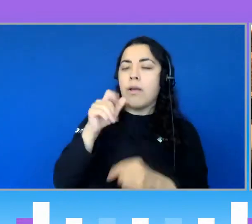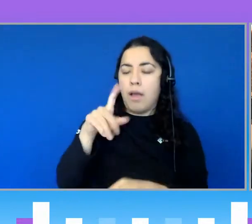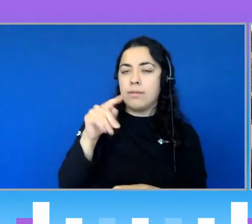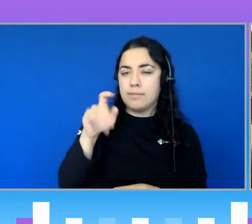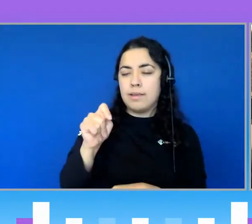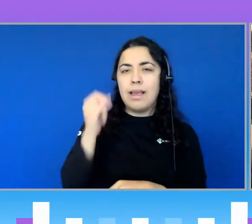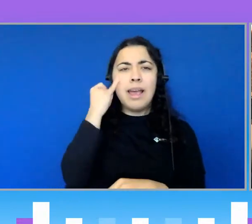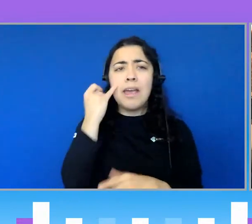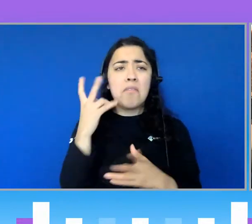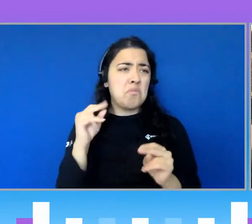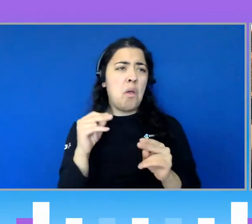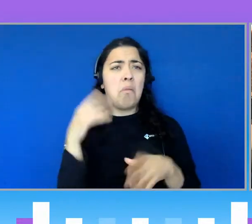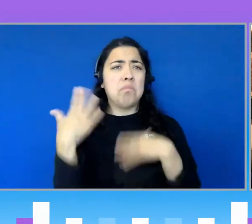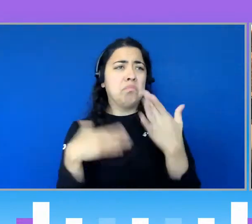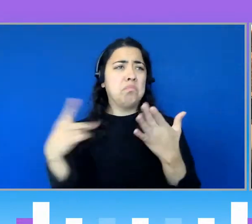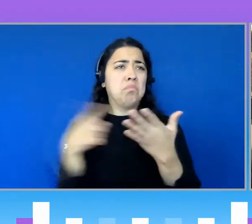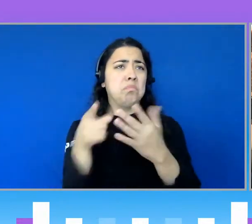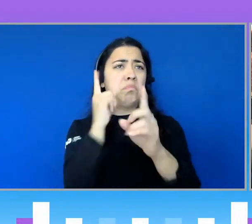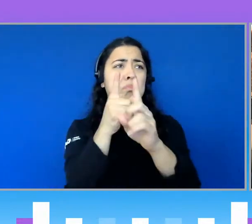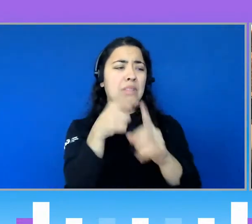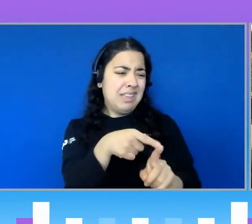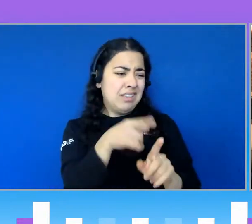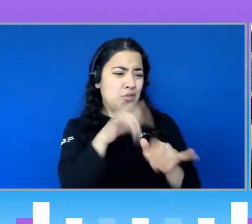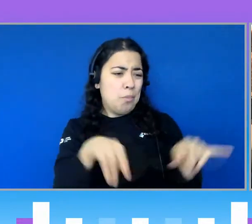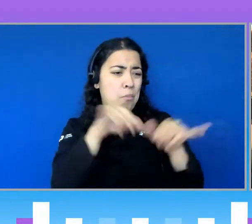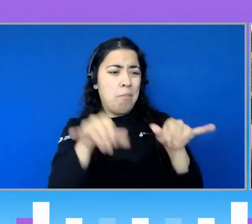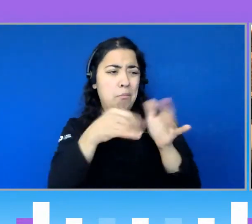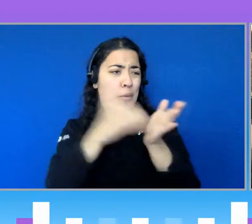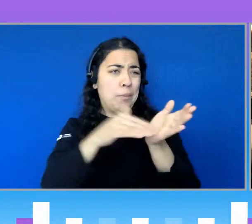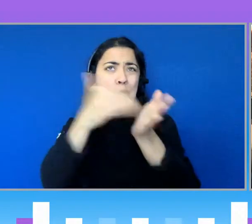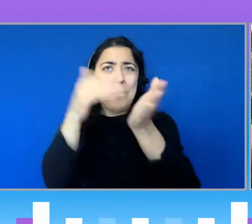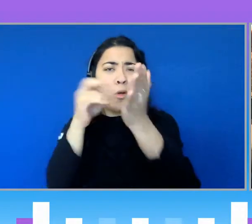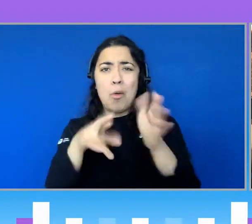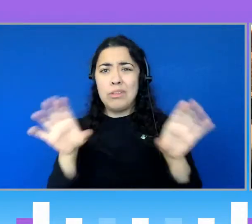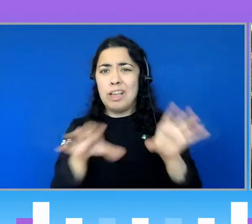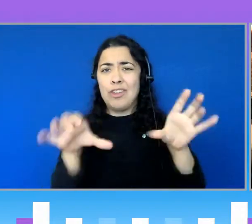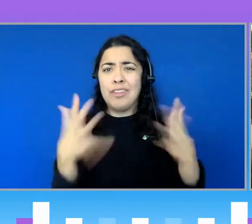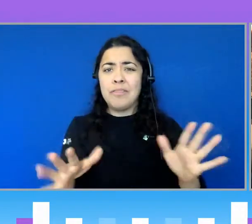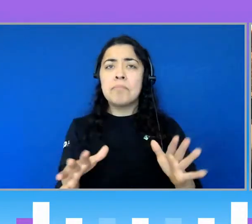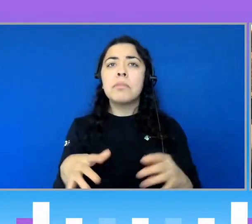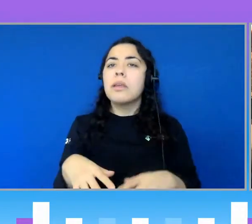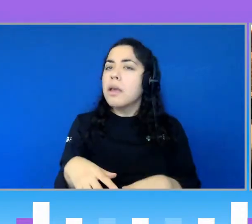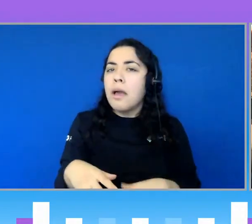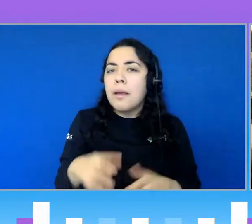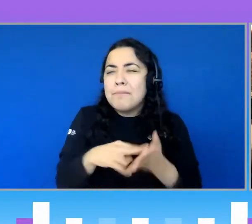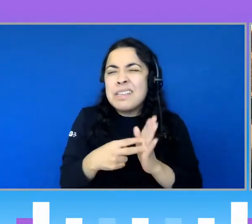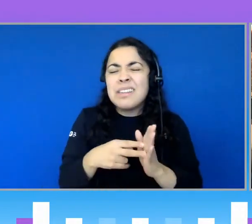answer is no, it doesn't impact their goal and it's just redundant. It's just there. It's decorative. Then don't worry